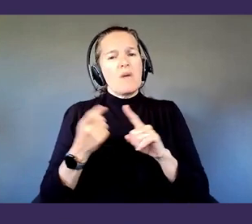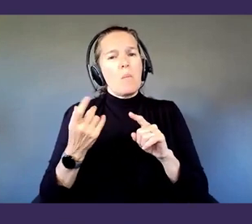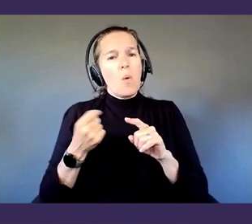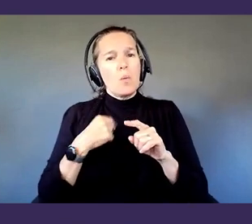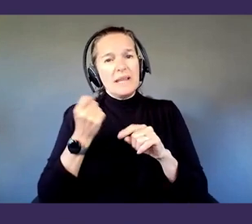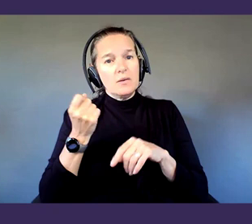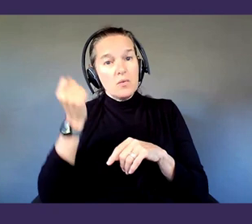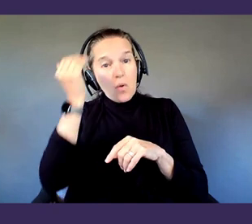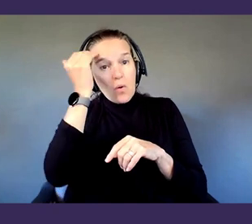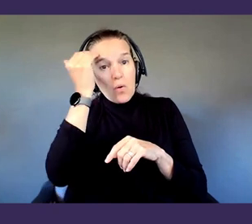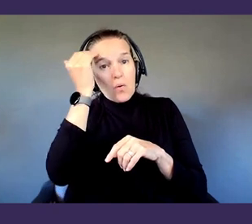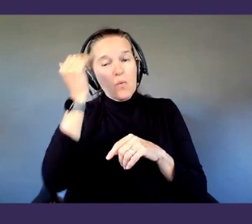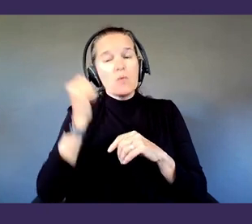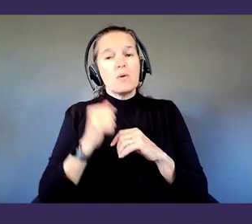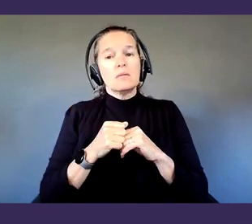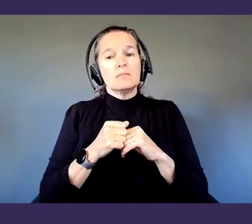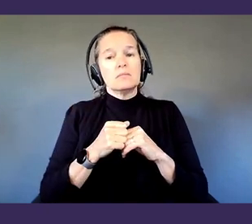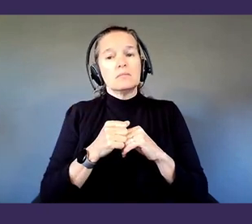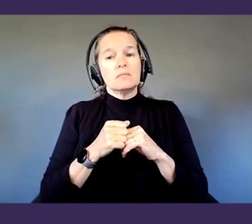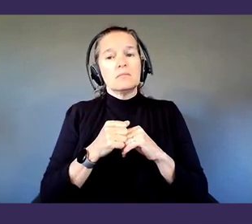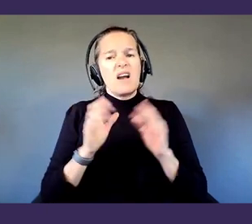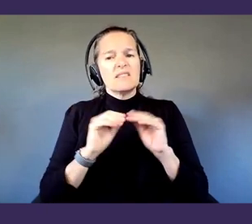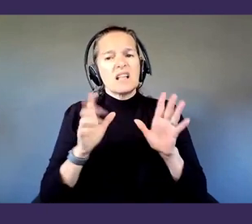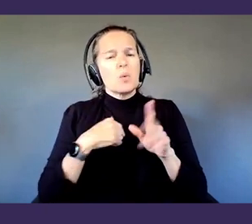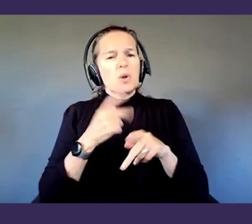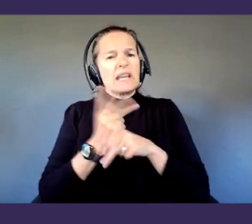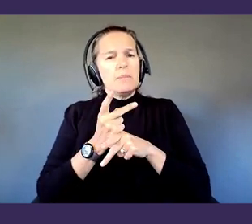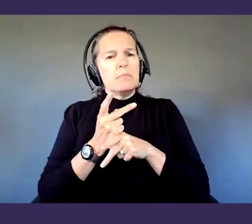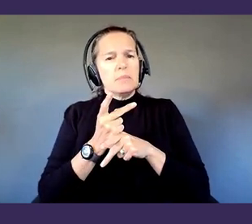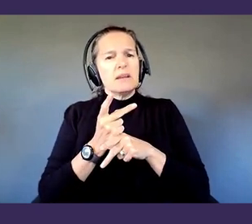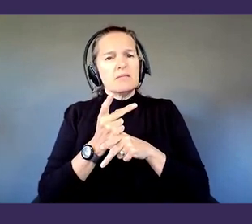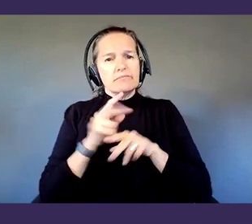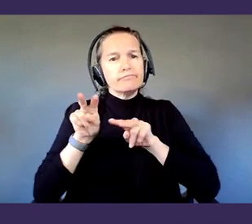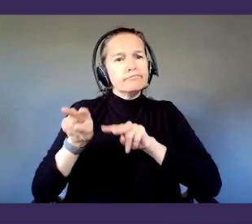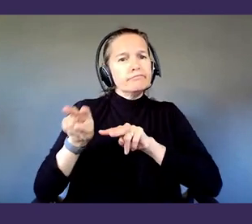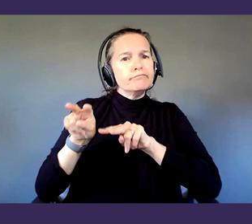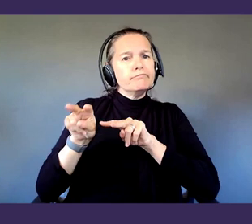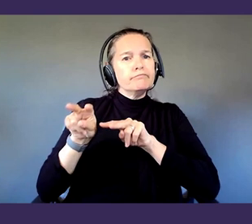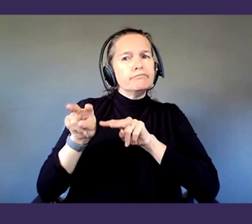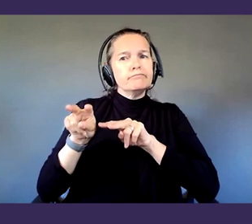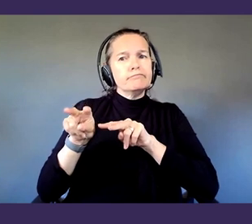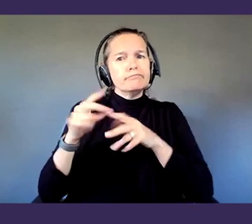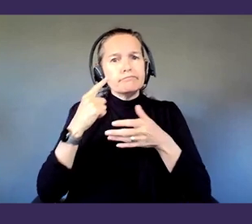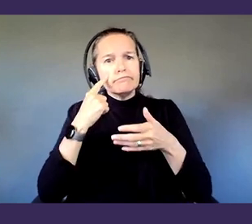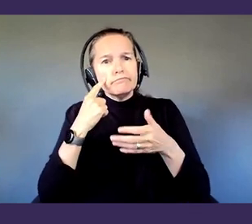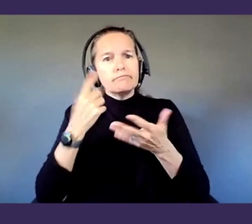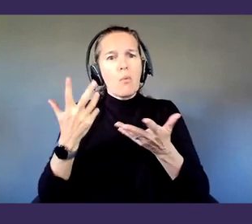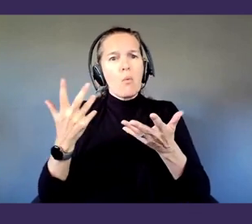and, you know, obviously we're keeping tabs on, you know, the developments with this and how it evolves,